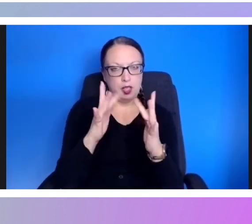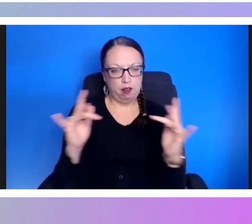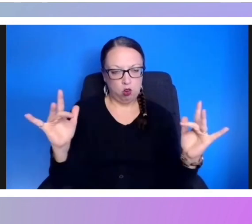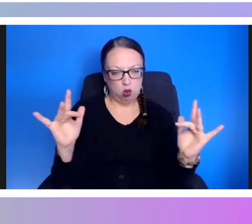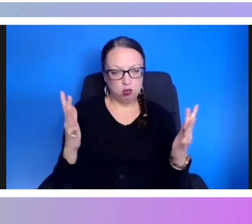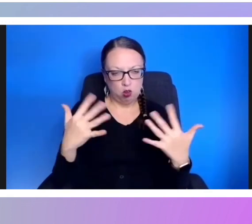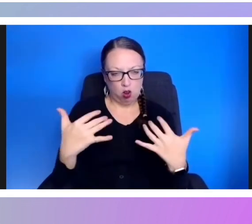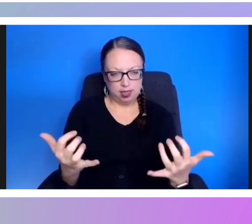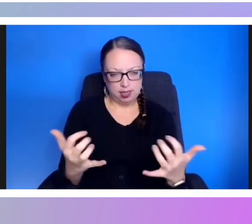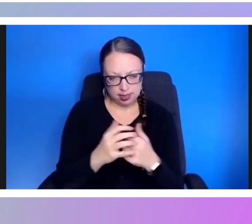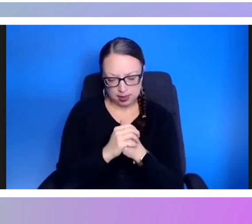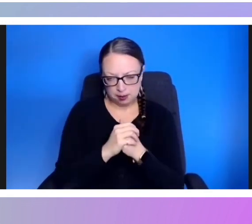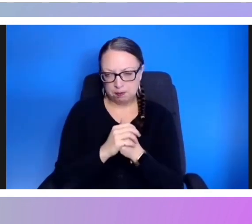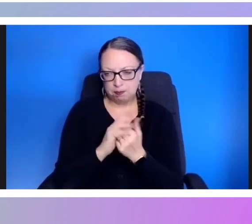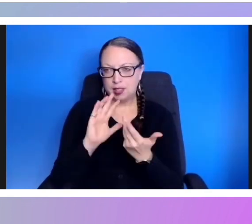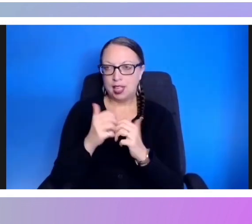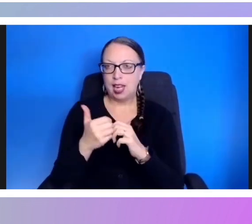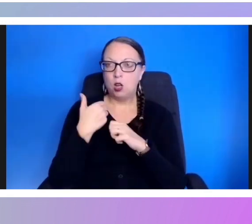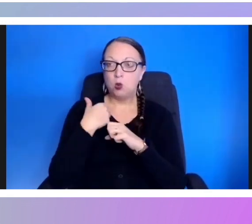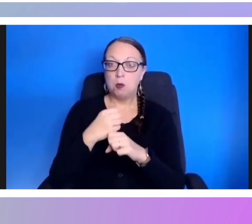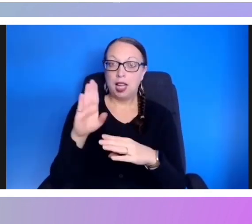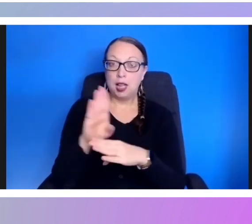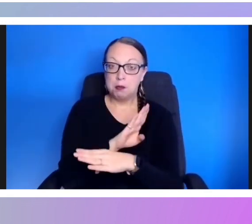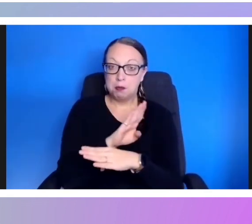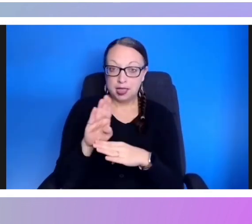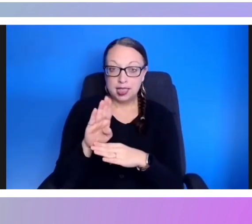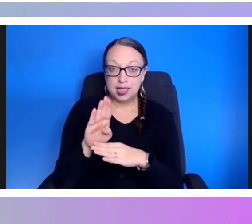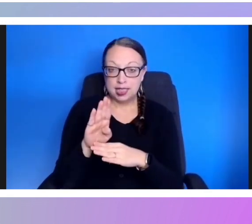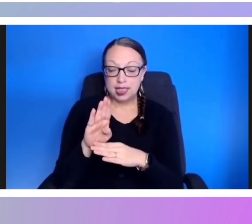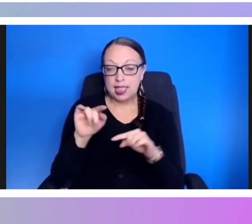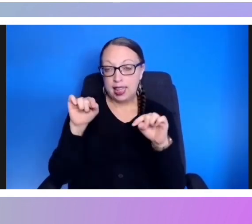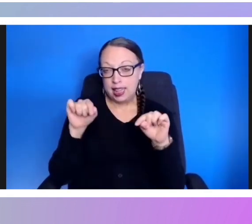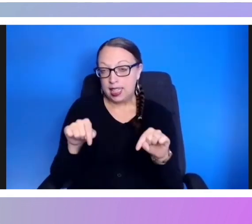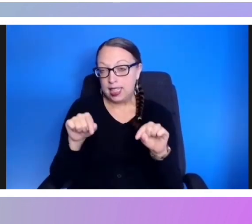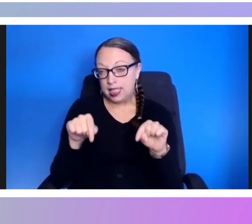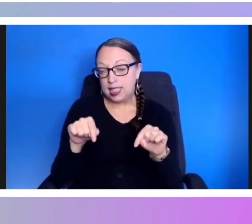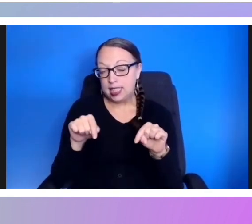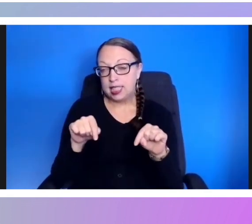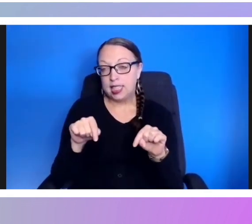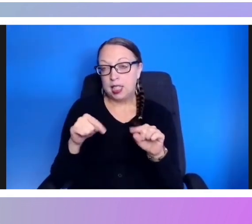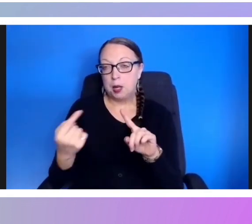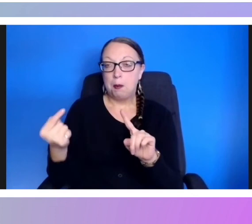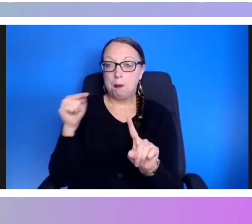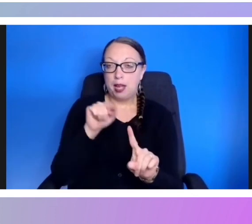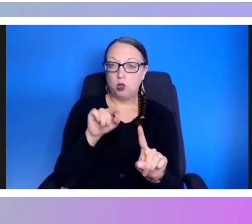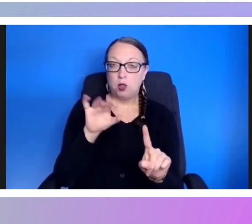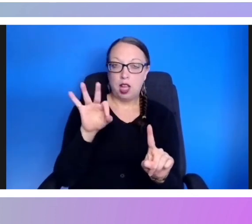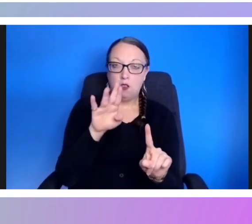And how you make the business case I think is this is actually back to that fueling your design team